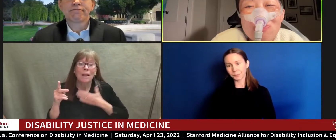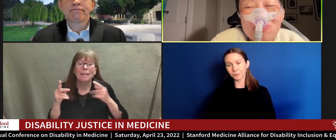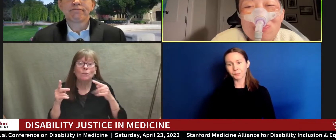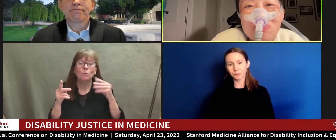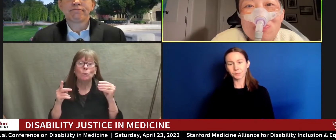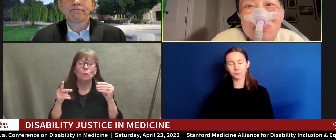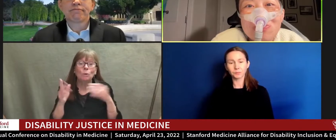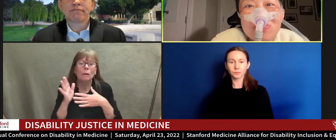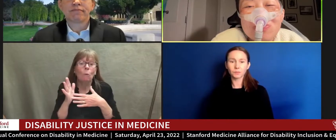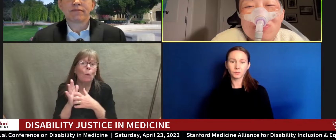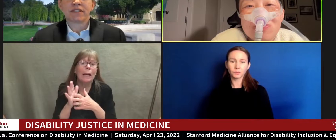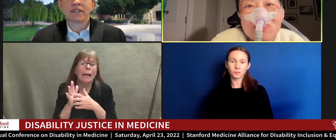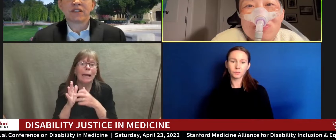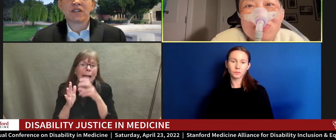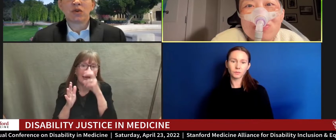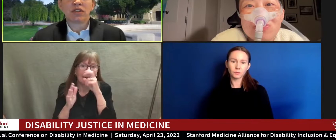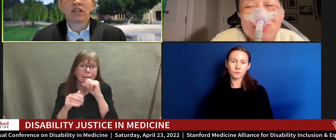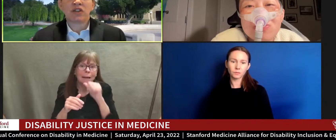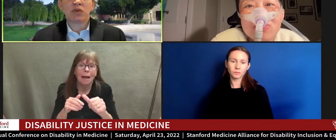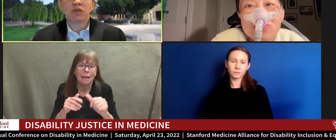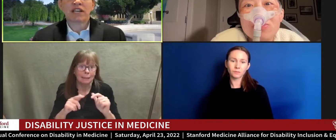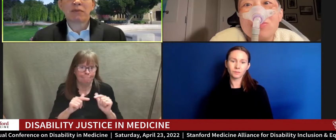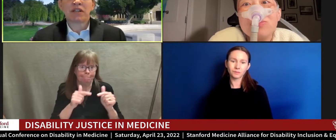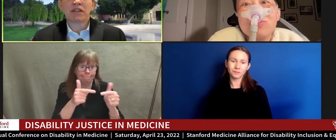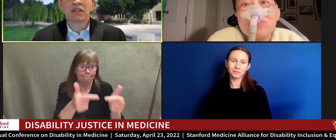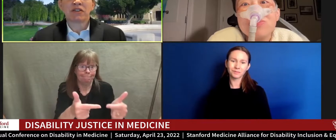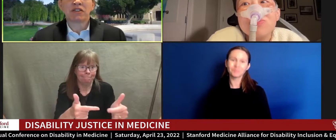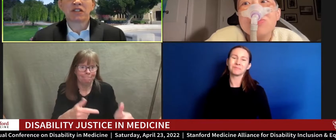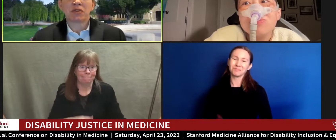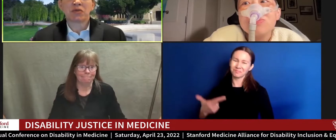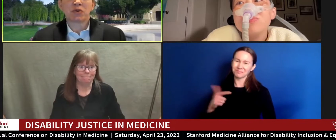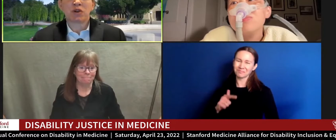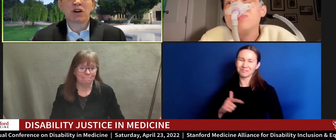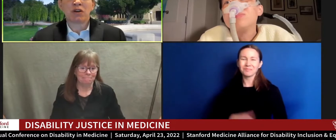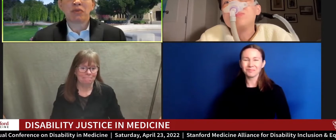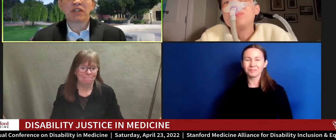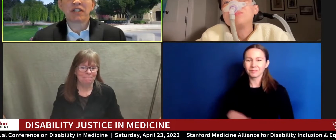Yea, well they knew what was happening in the nursing homes was wrong because